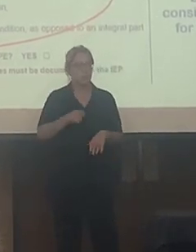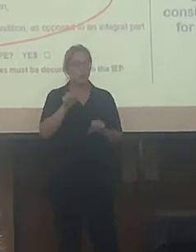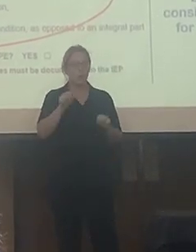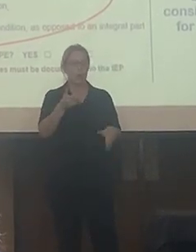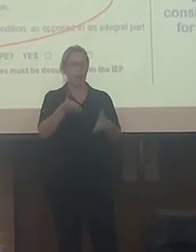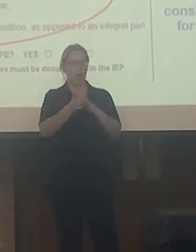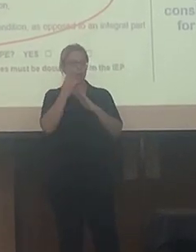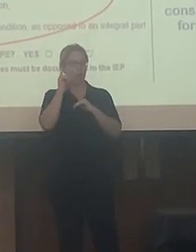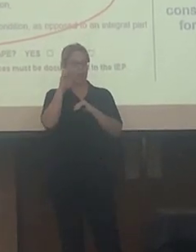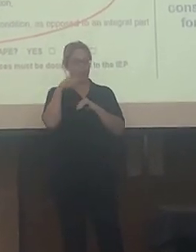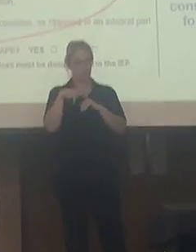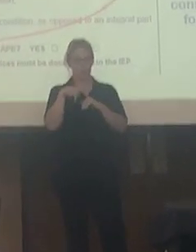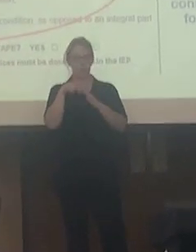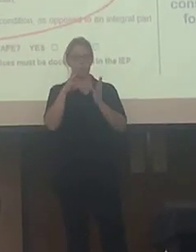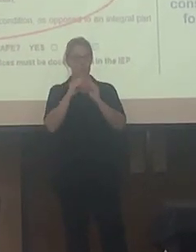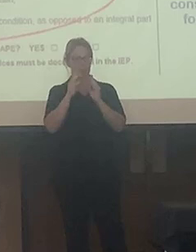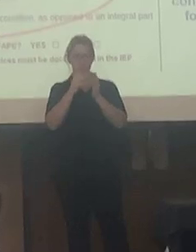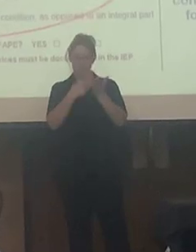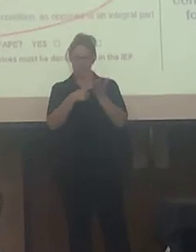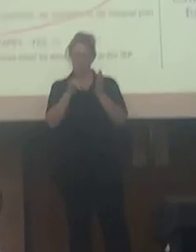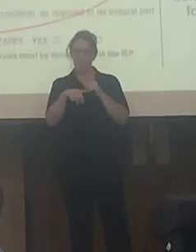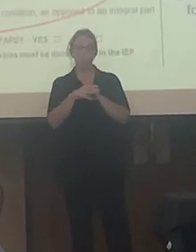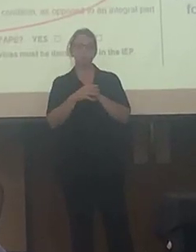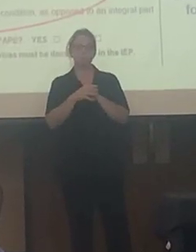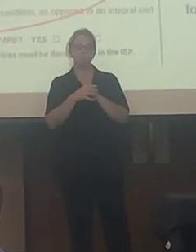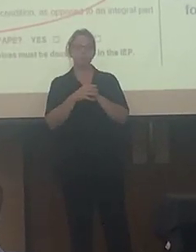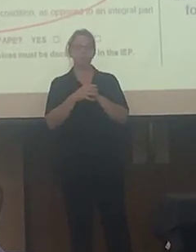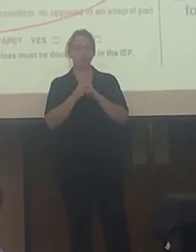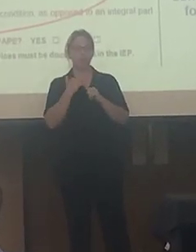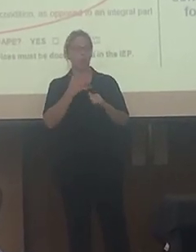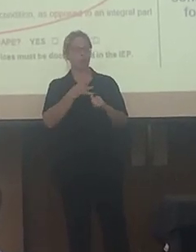to talk about this would like to talk to you because the providers they want to do